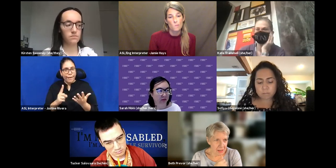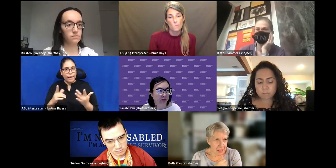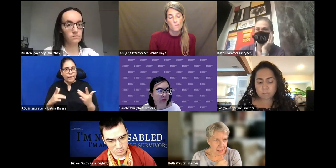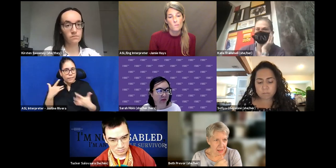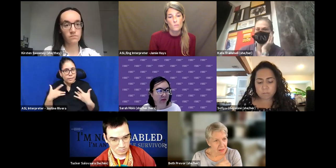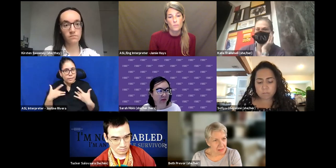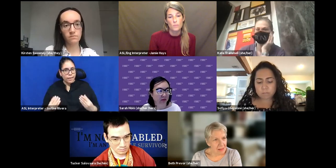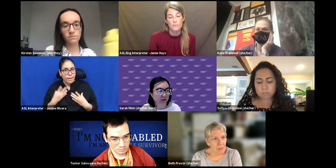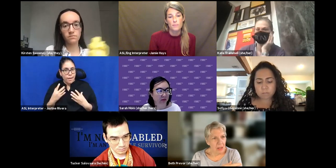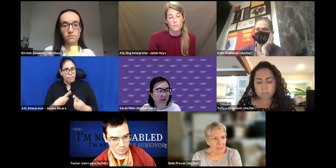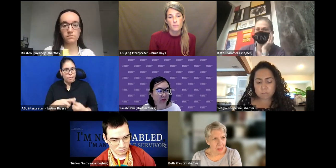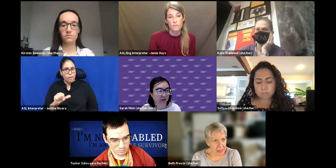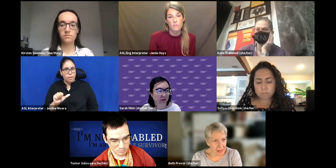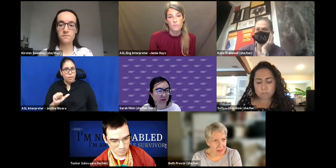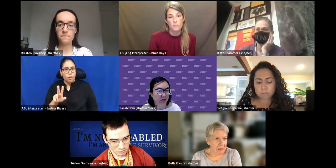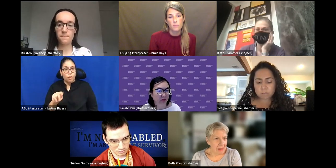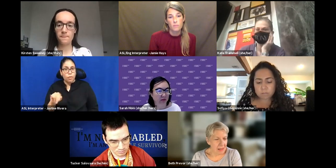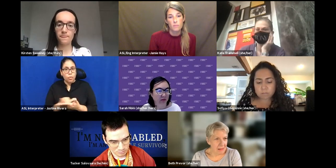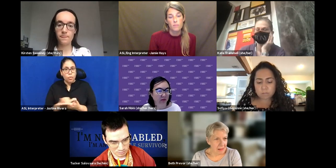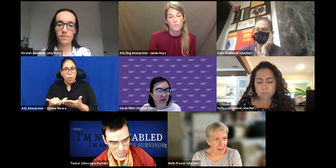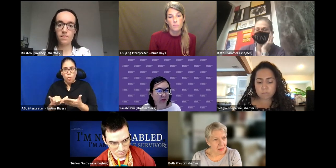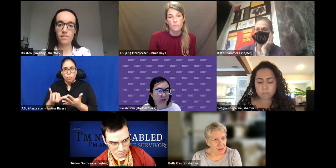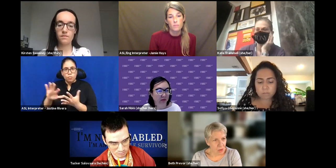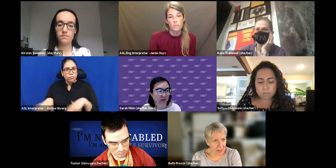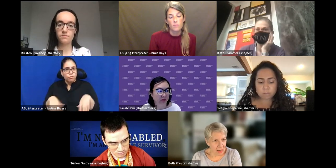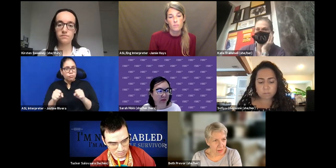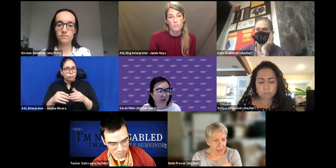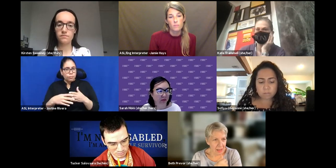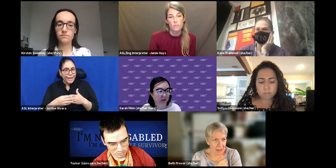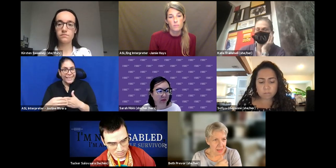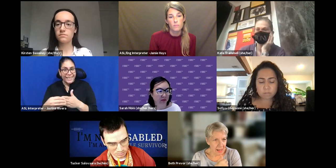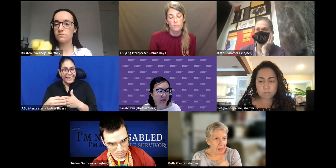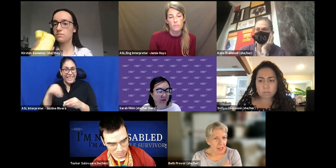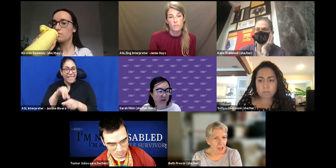taking somewhat of the lead in this whole area is that, you